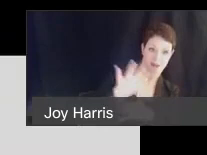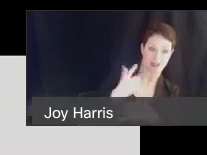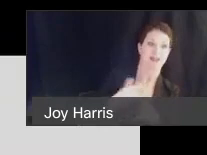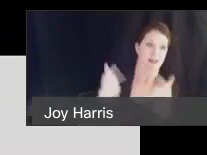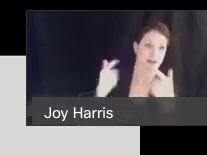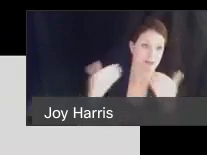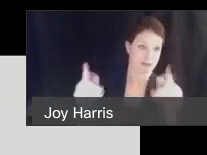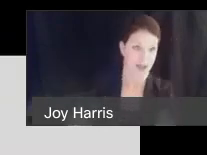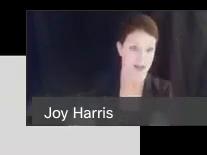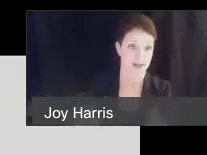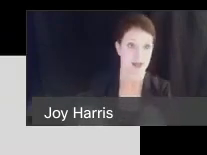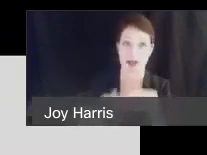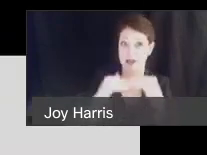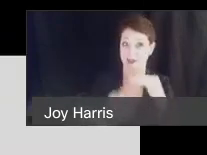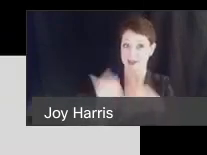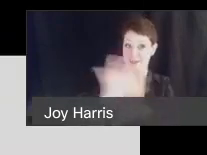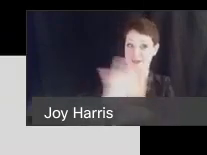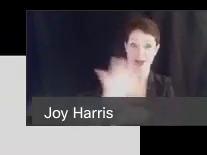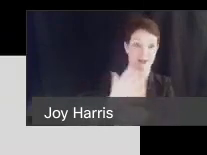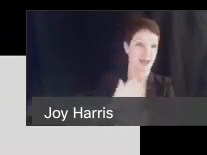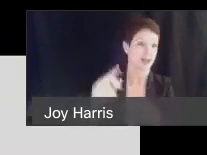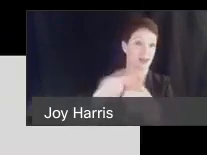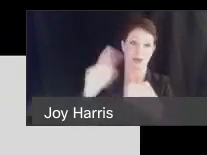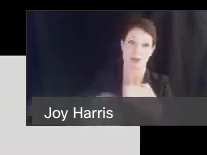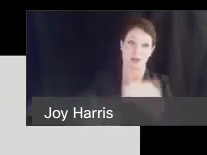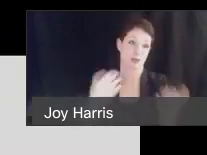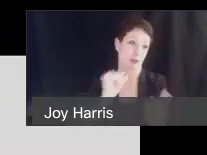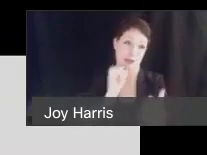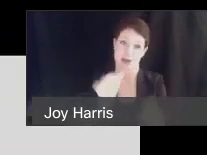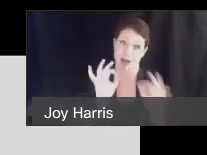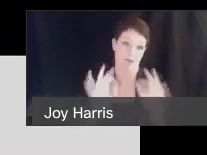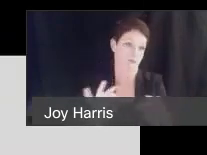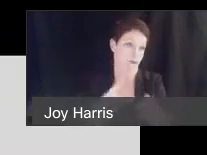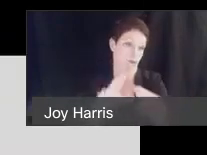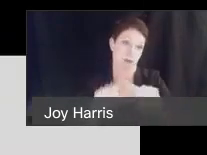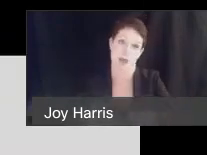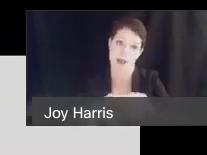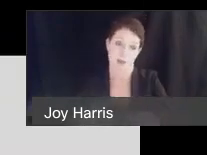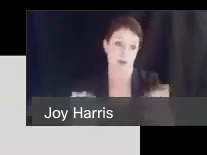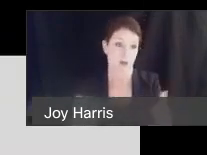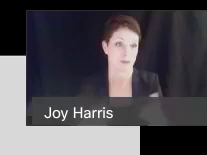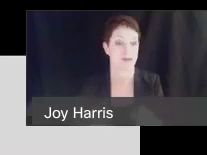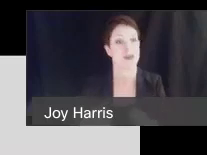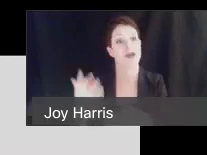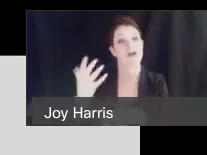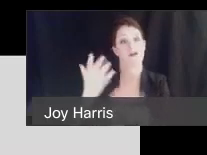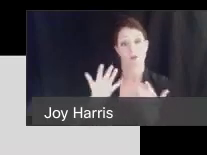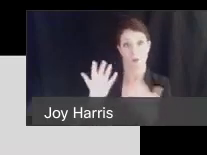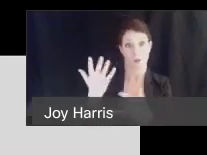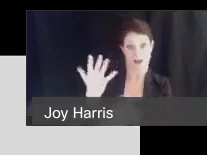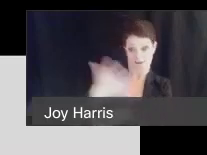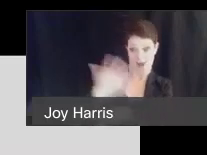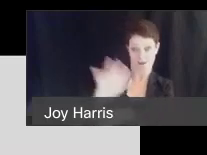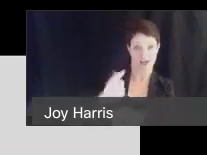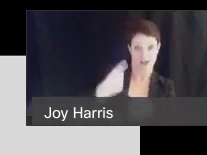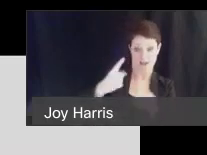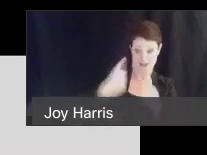quickly than that will not be reliable. If you test negative after five days, have not had any symptoms